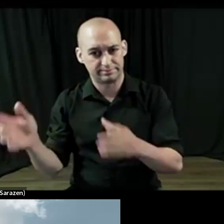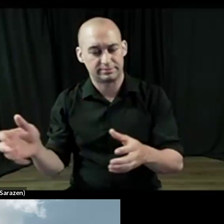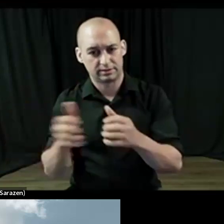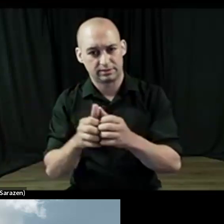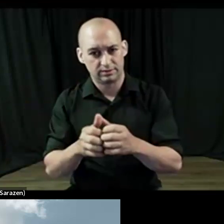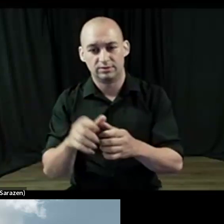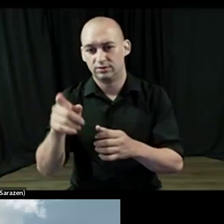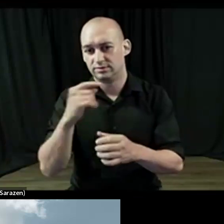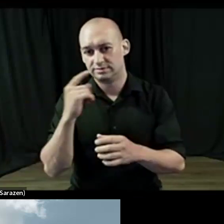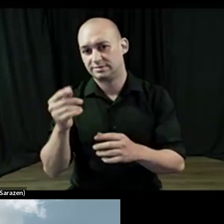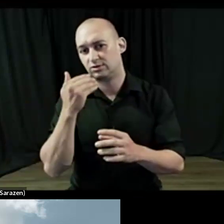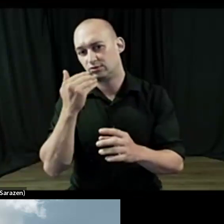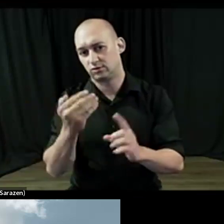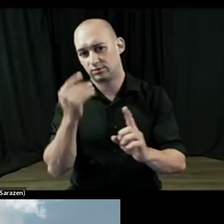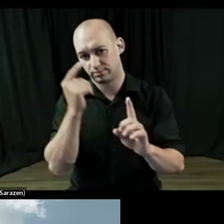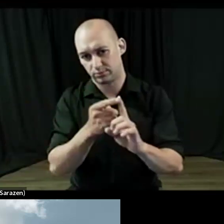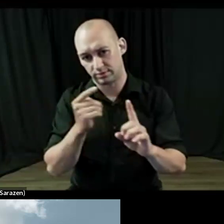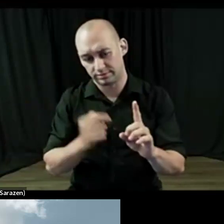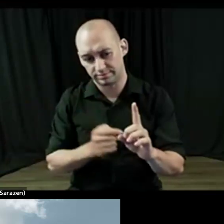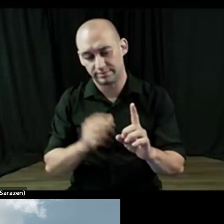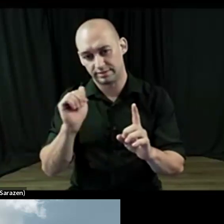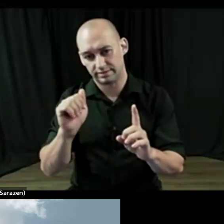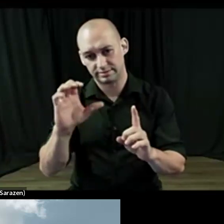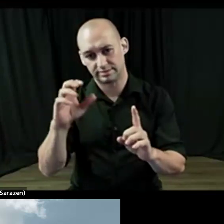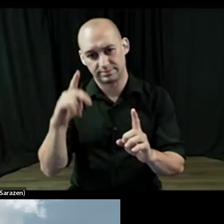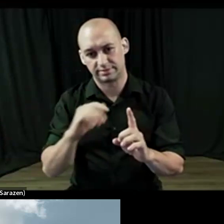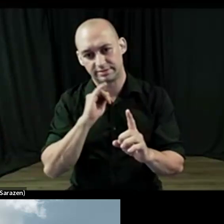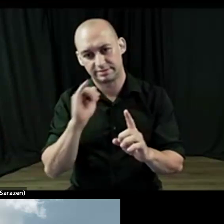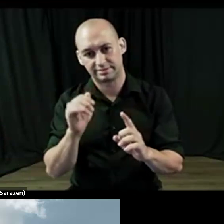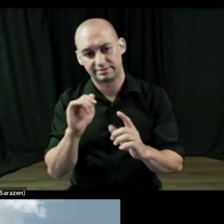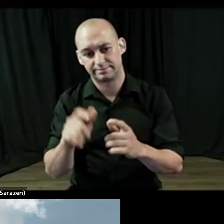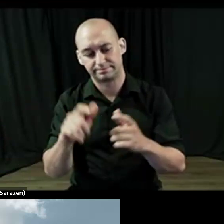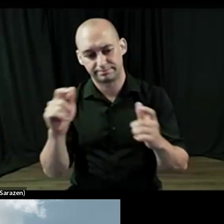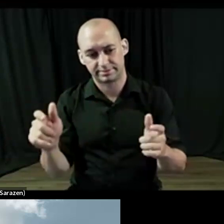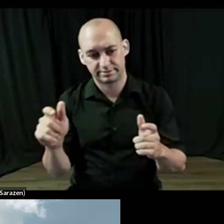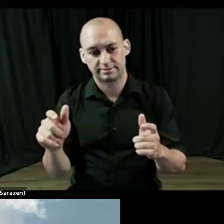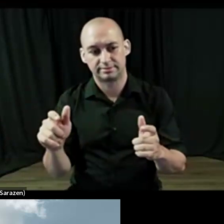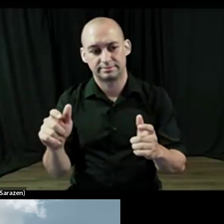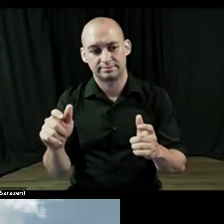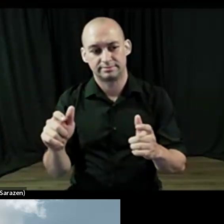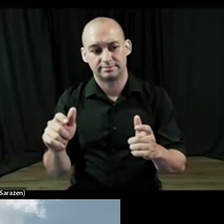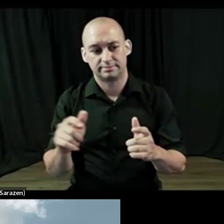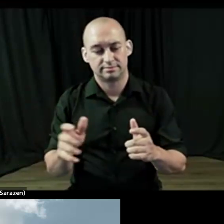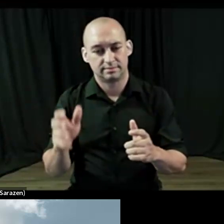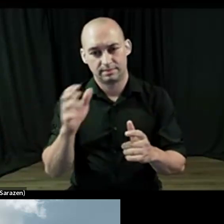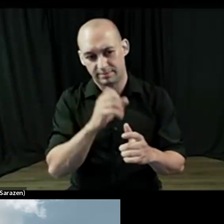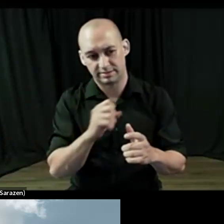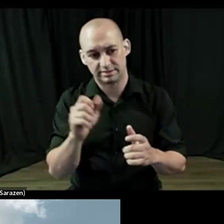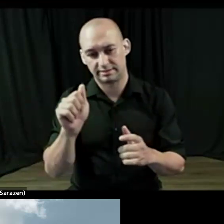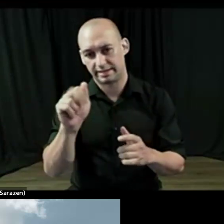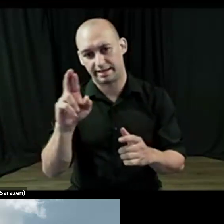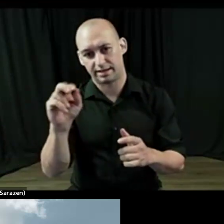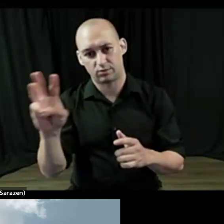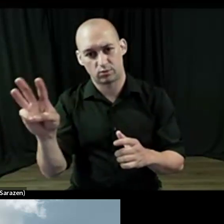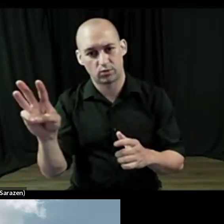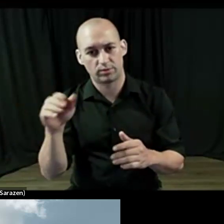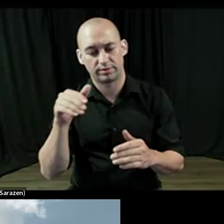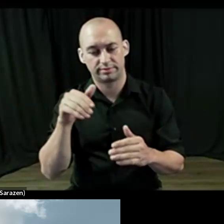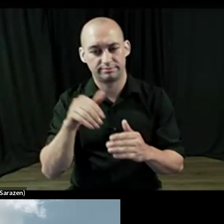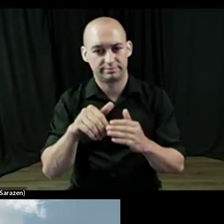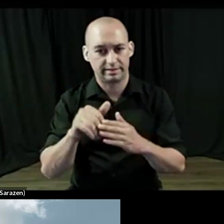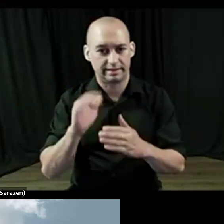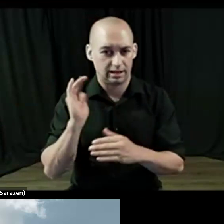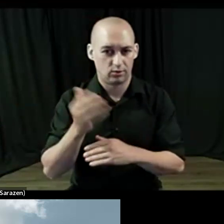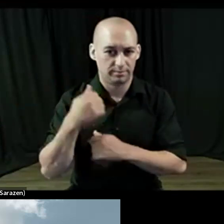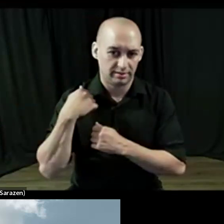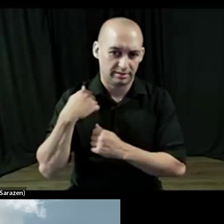point. And you know, ACP is a significant missing arrow. Now in our quiver, moving forward.